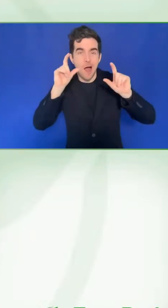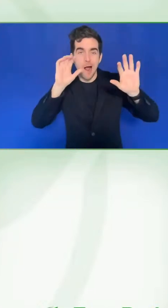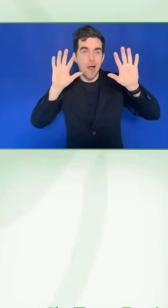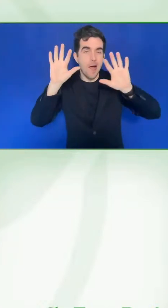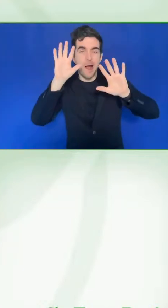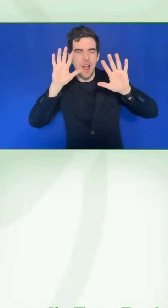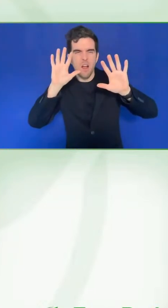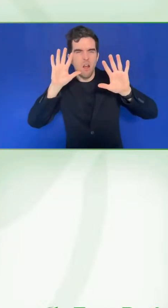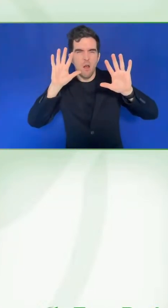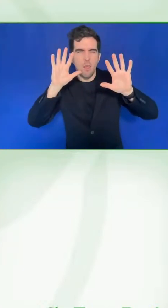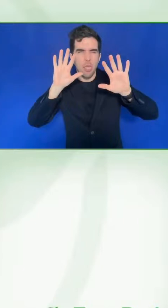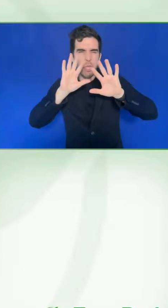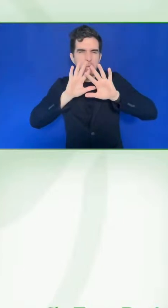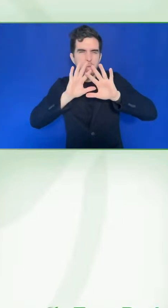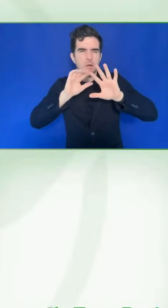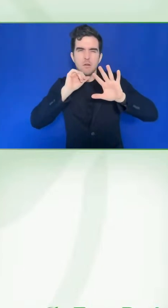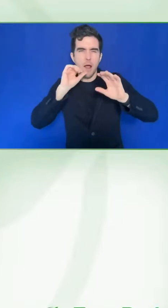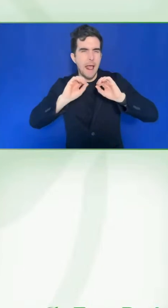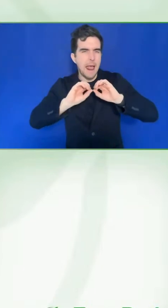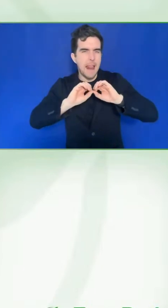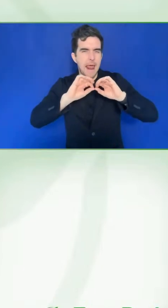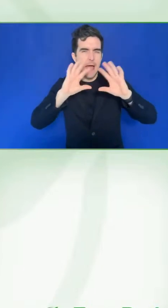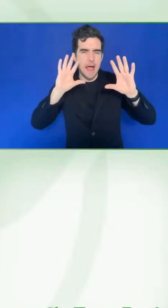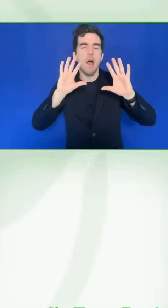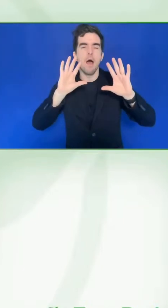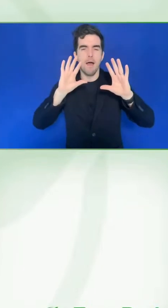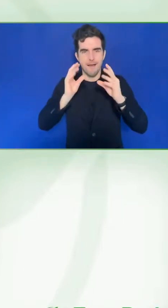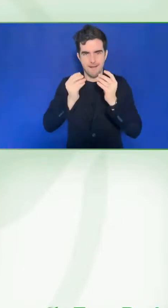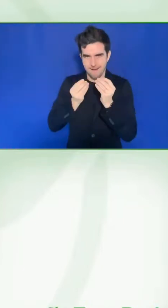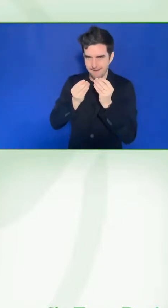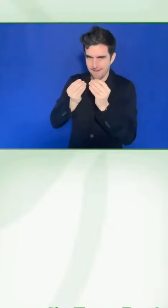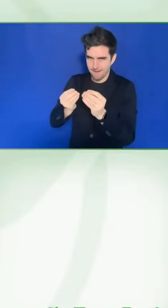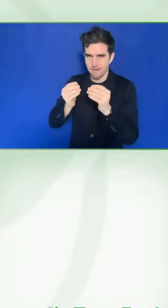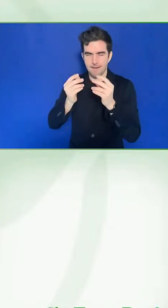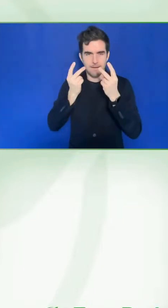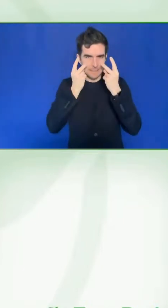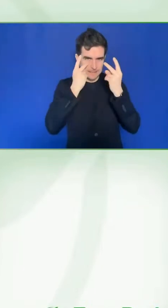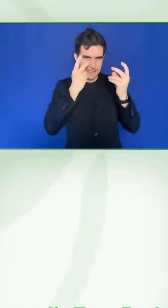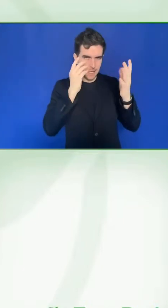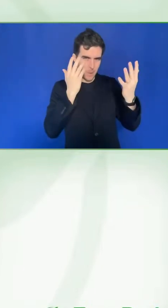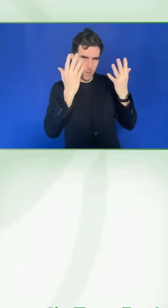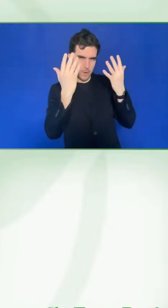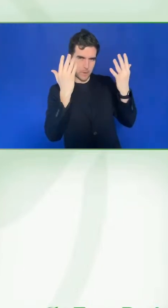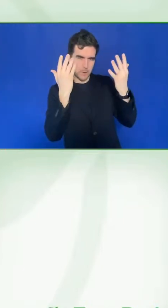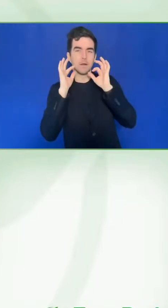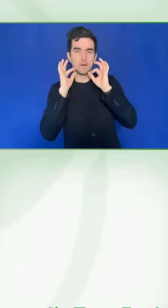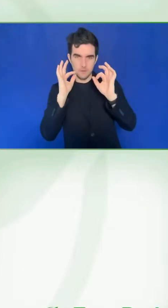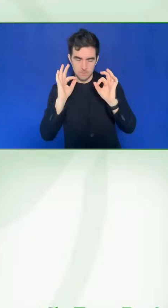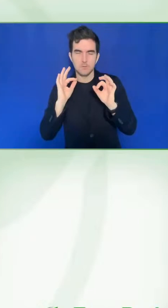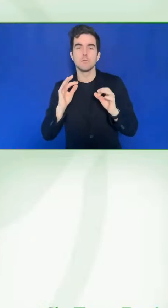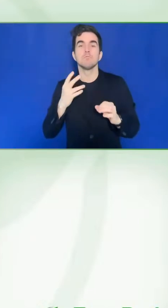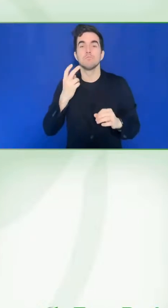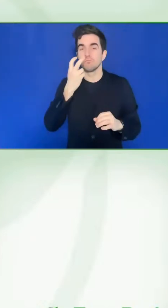I have found it can be very helpful to have at least some introductory materials in Japanese,